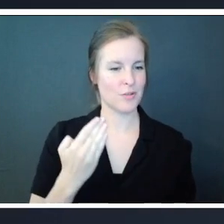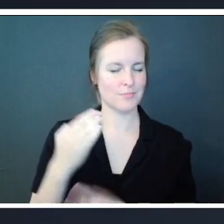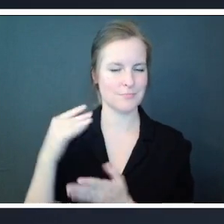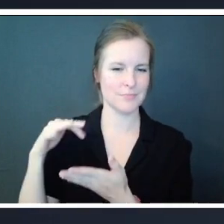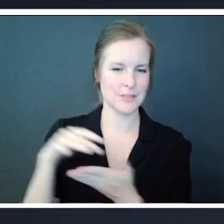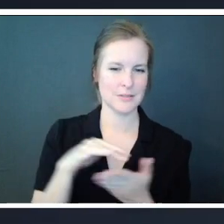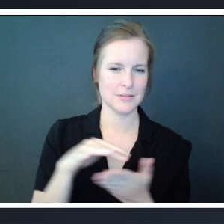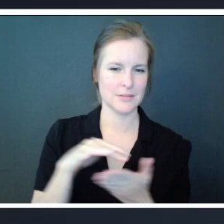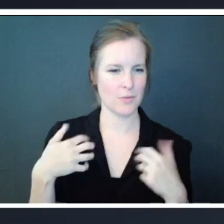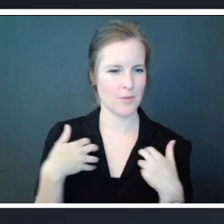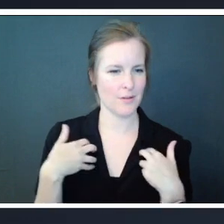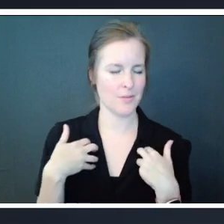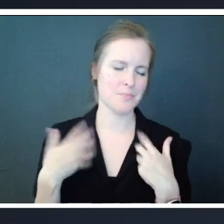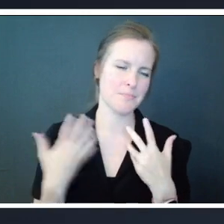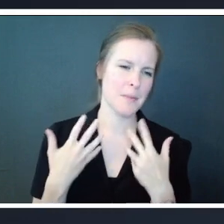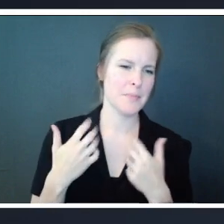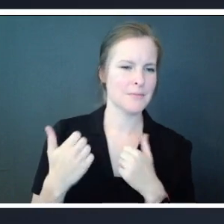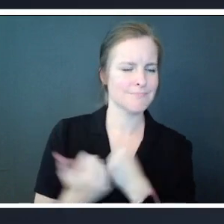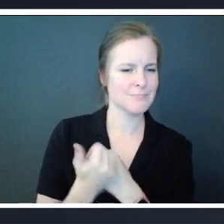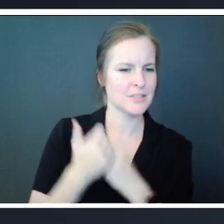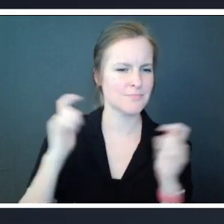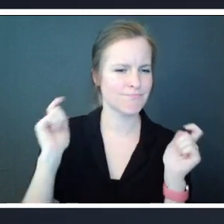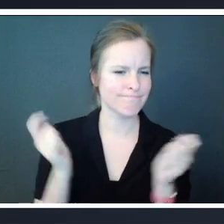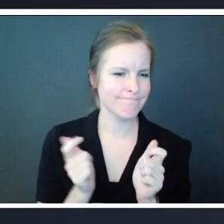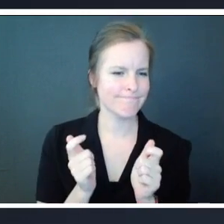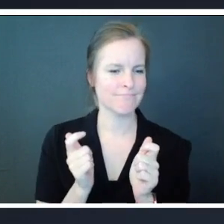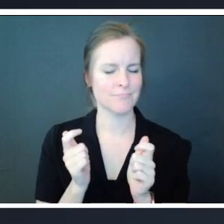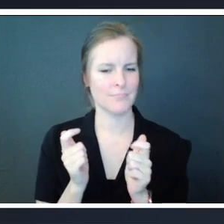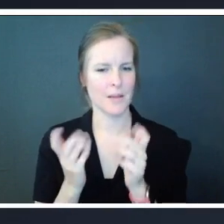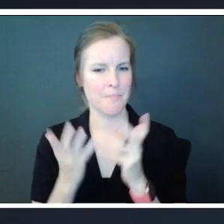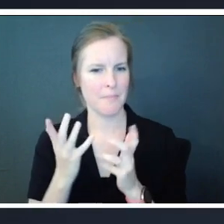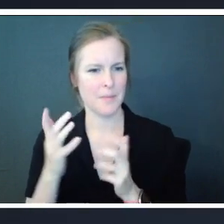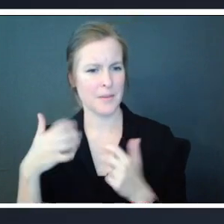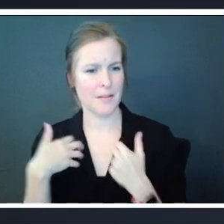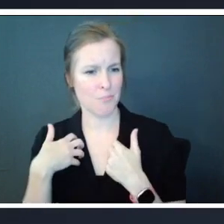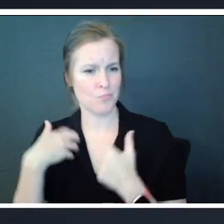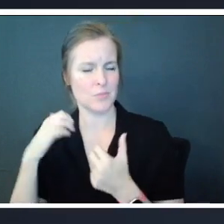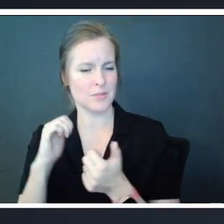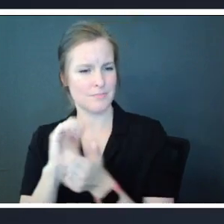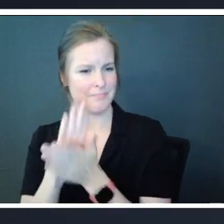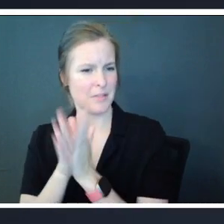sometimes even extinct in the wild, to learn about what we can do to help them survive and